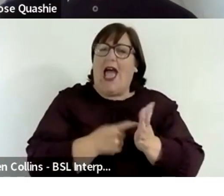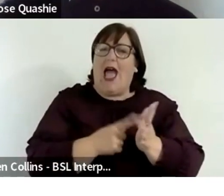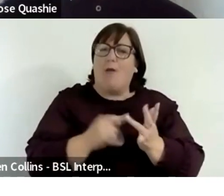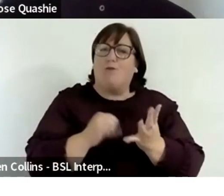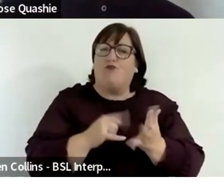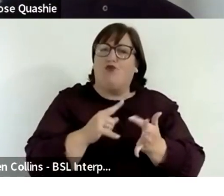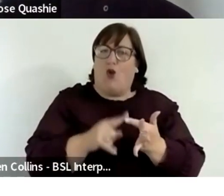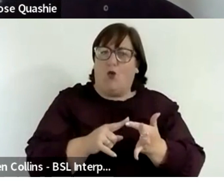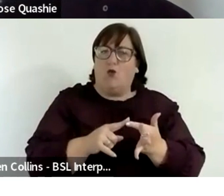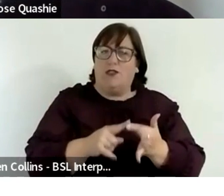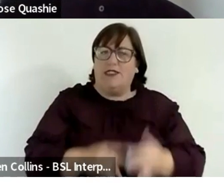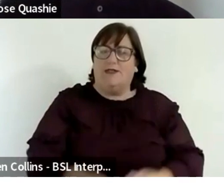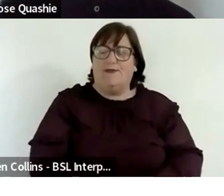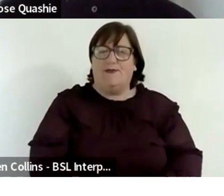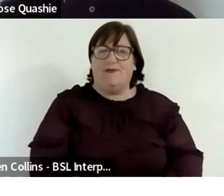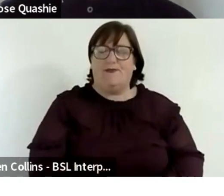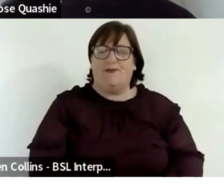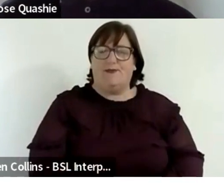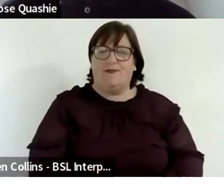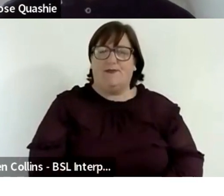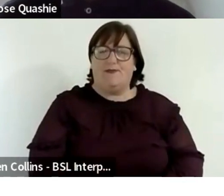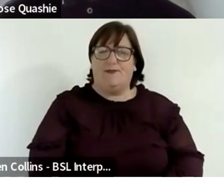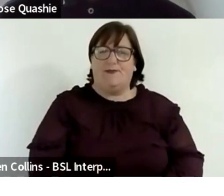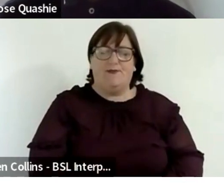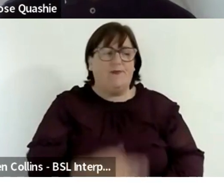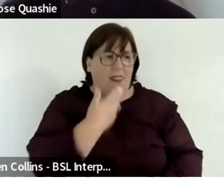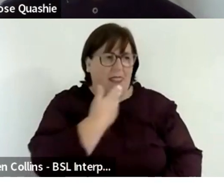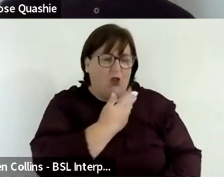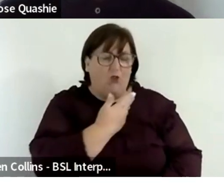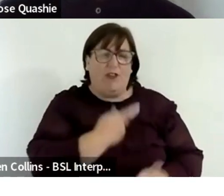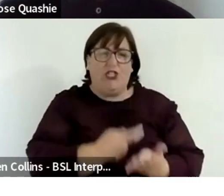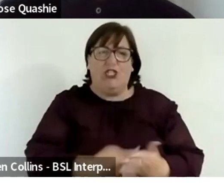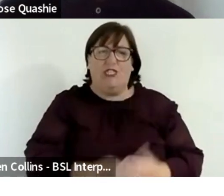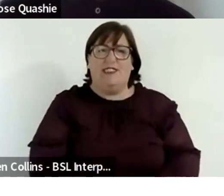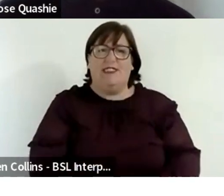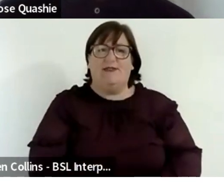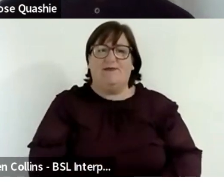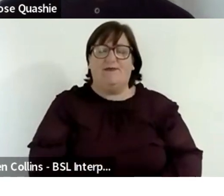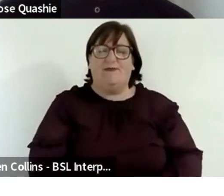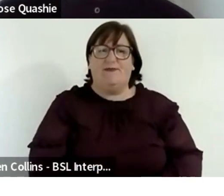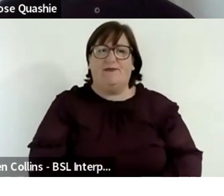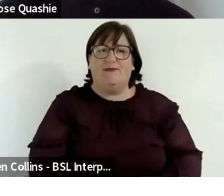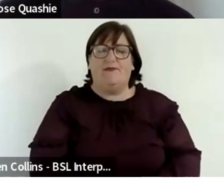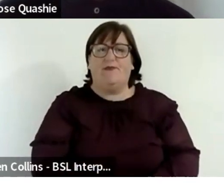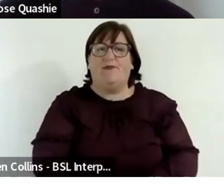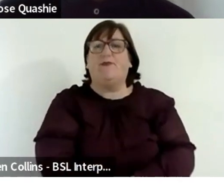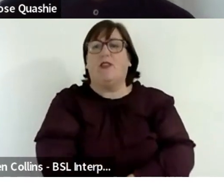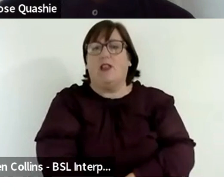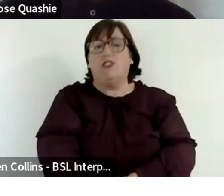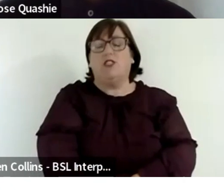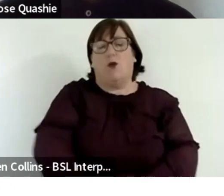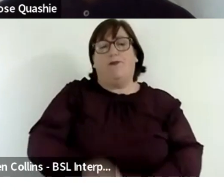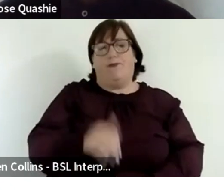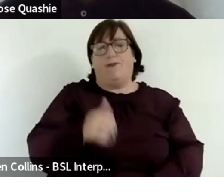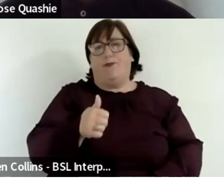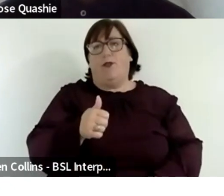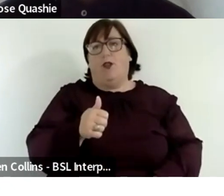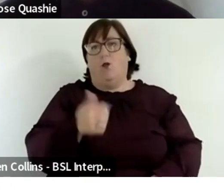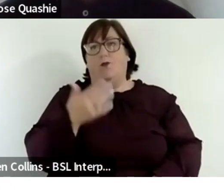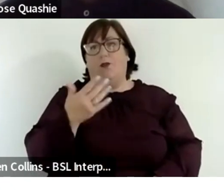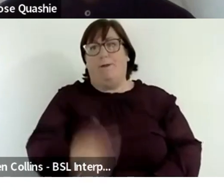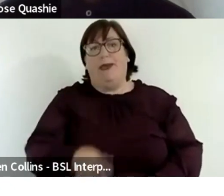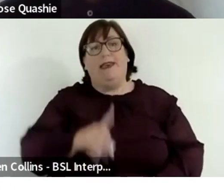OK, so we have mentioned already about the number of roles in